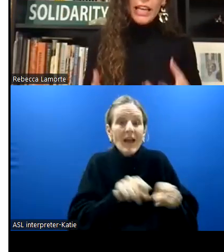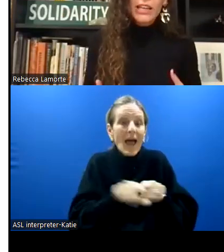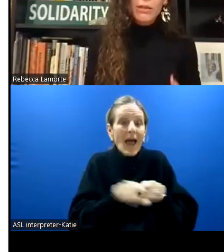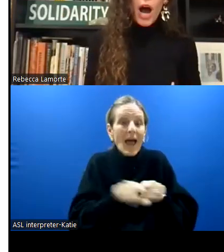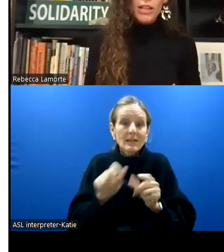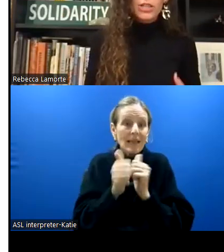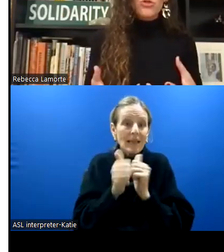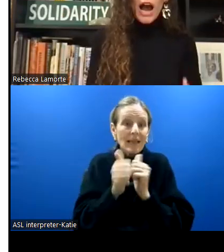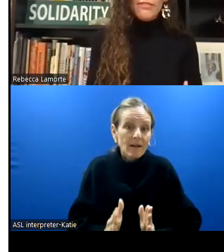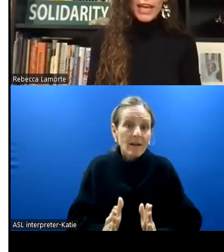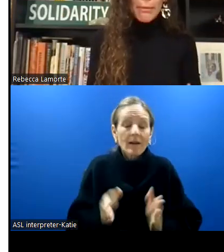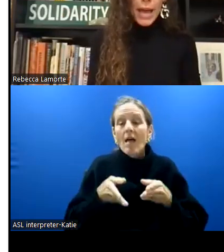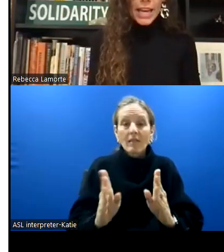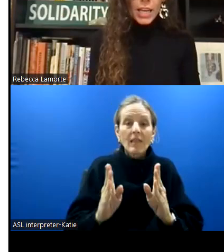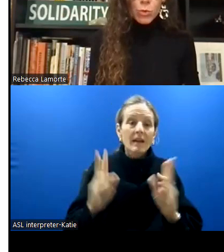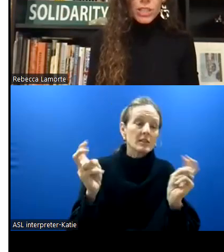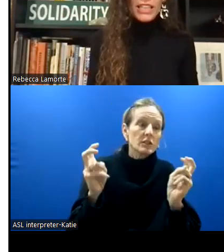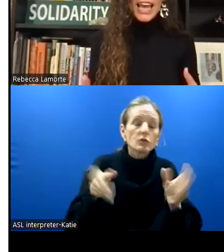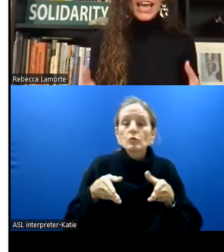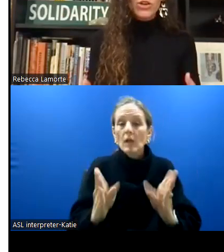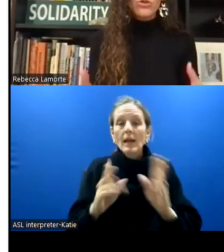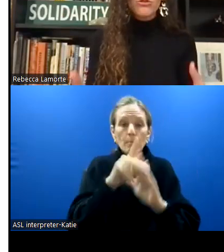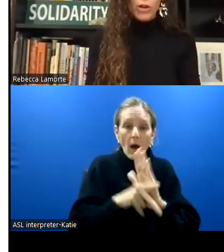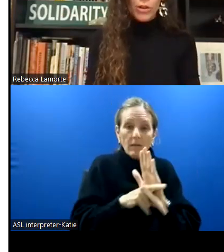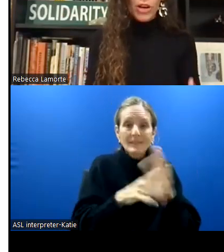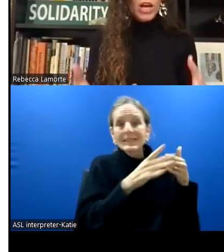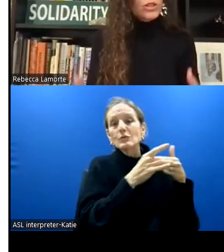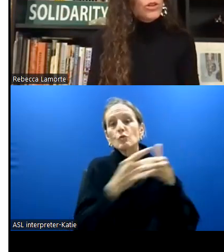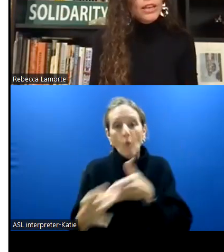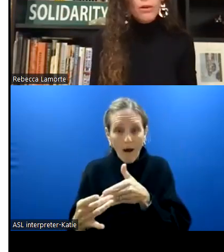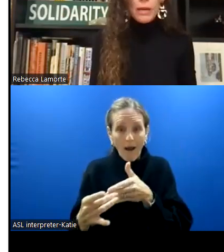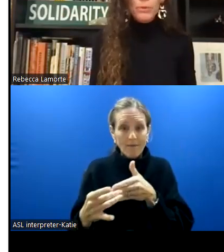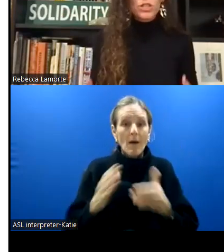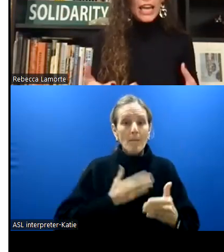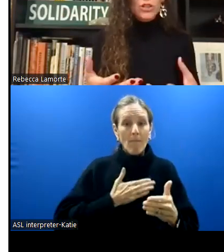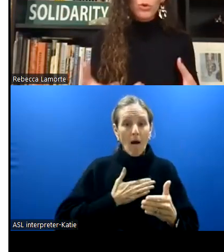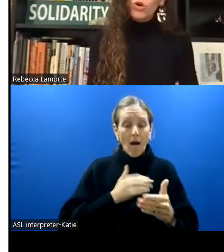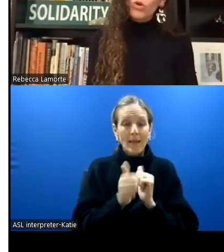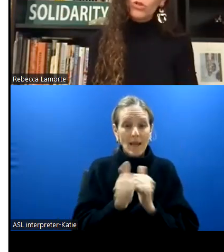letting the policies drive the campaign is what's gonna take you further. 'Cause you're giving people tangible goals,